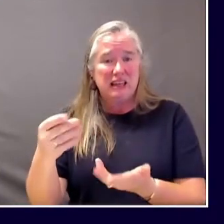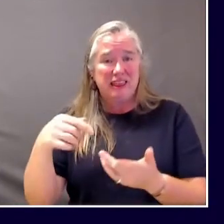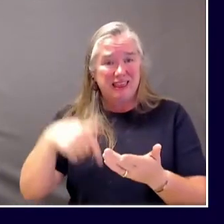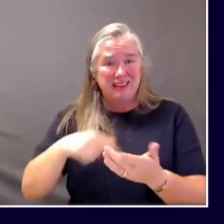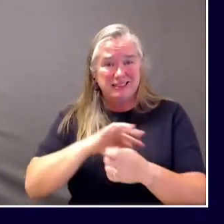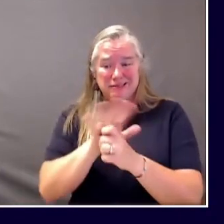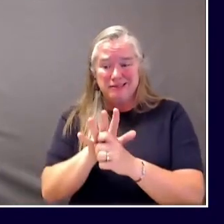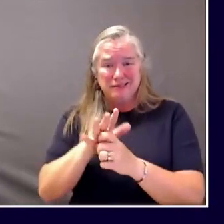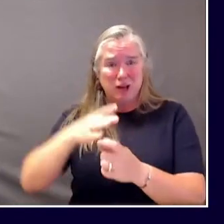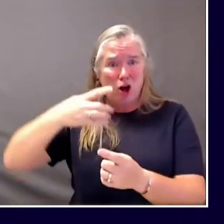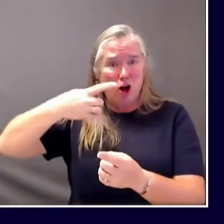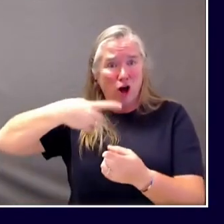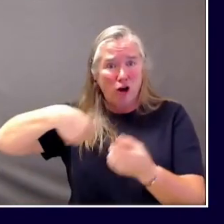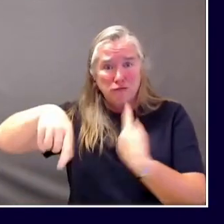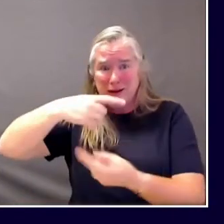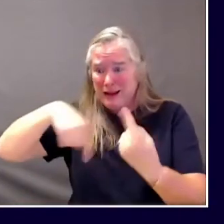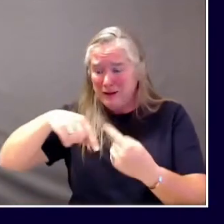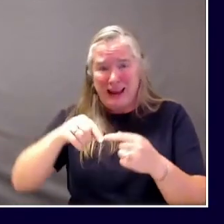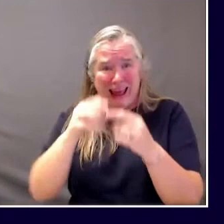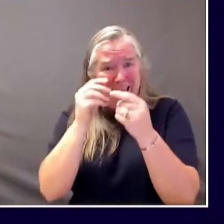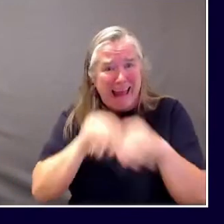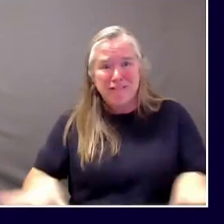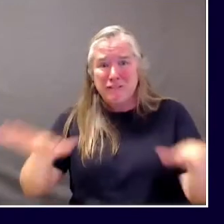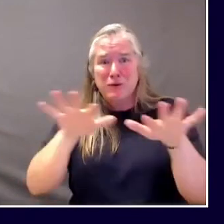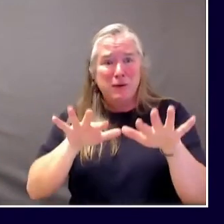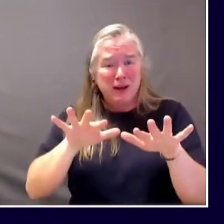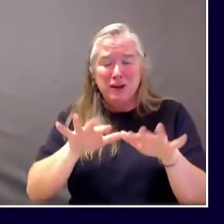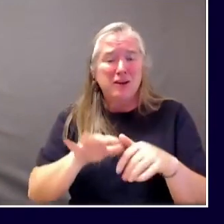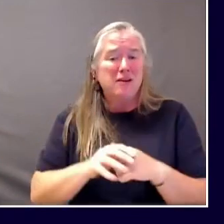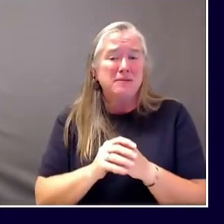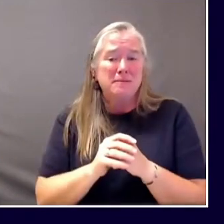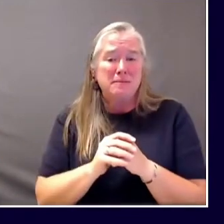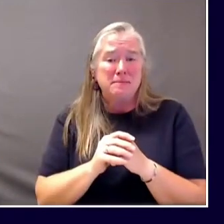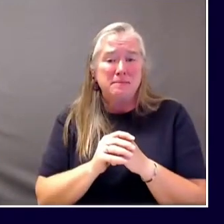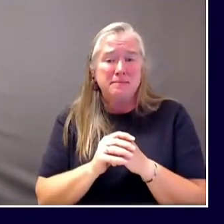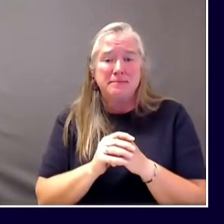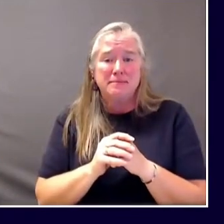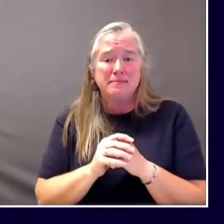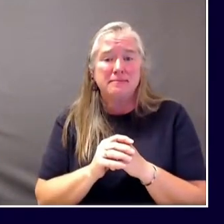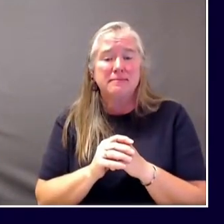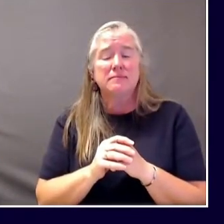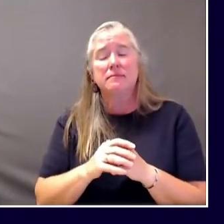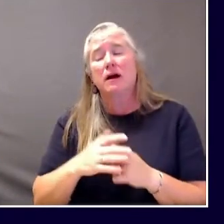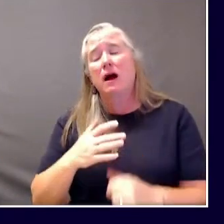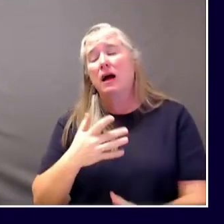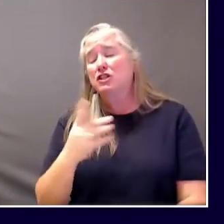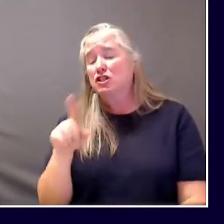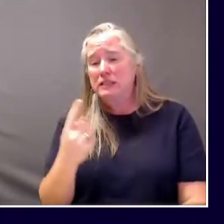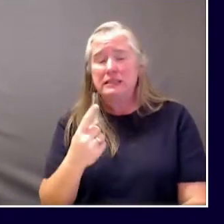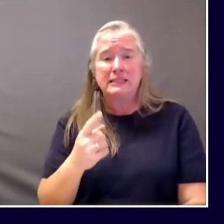lurking around every corner